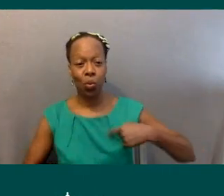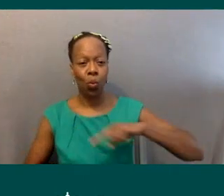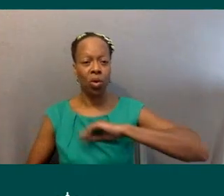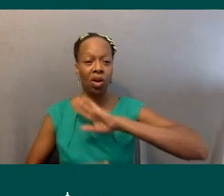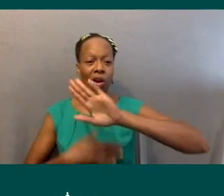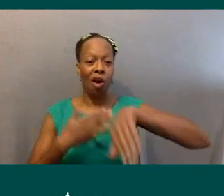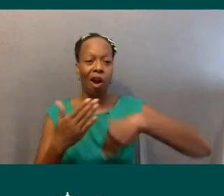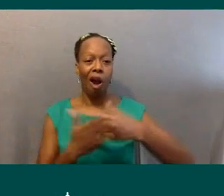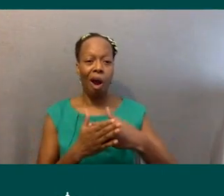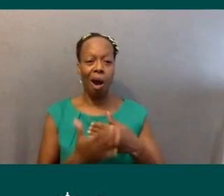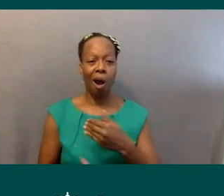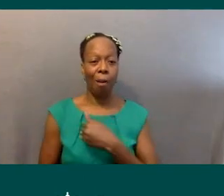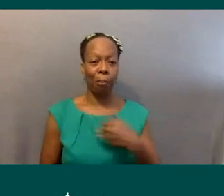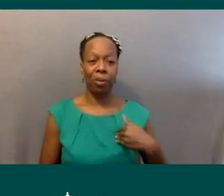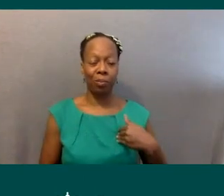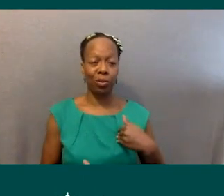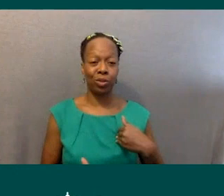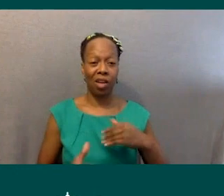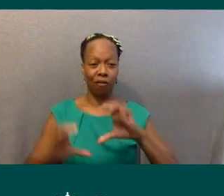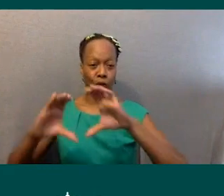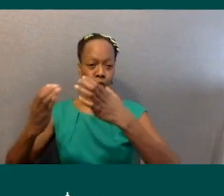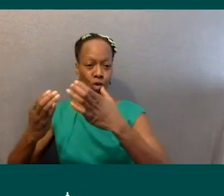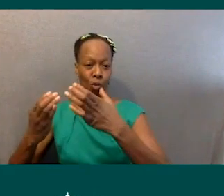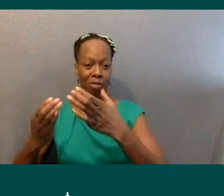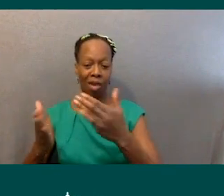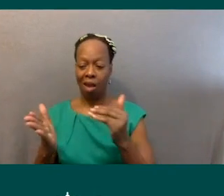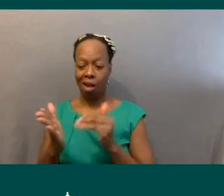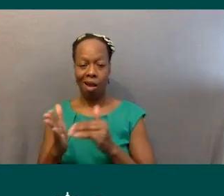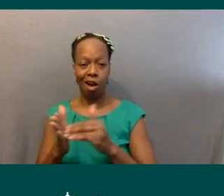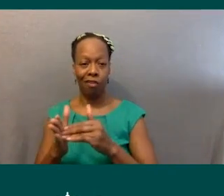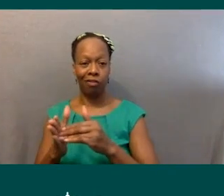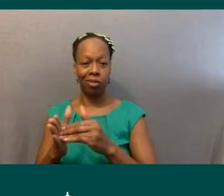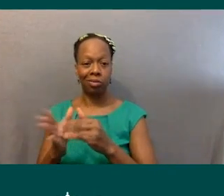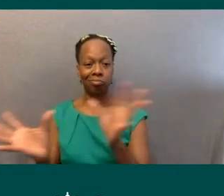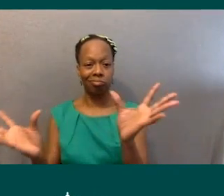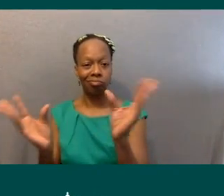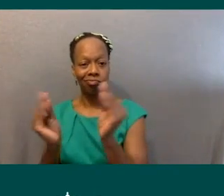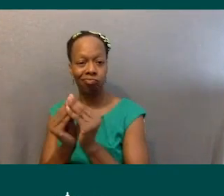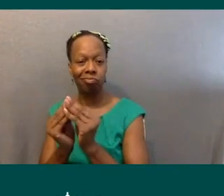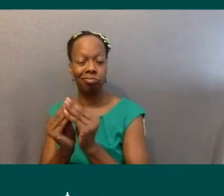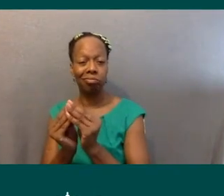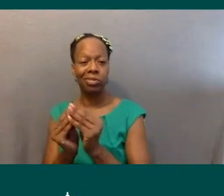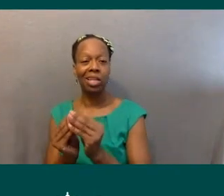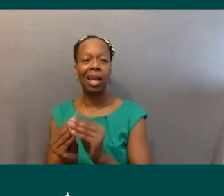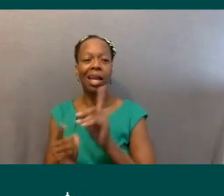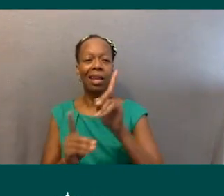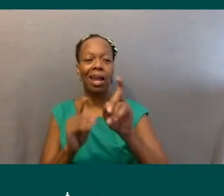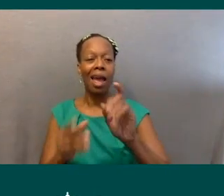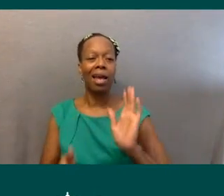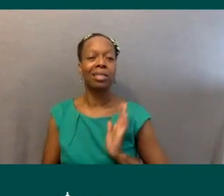and we get together regularly, we ask our colleagues at NYU or hospital for special surgery